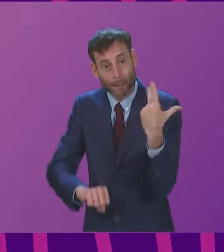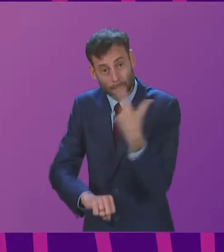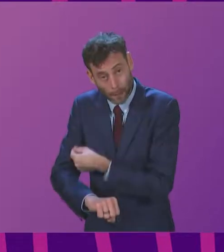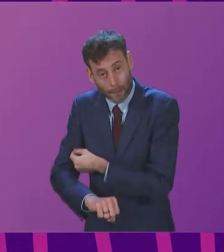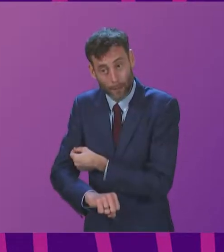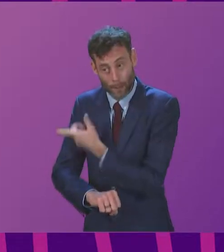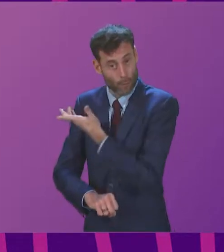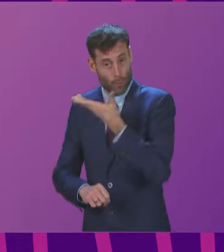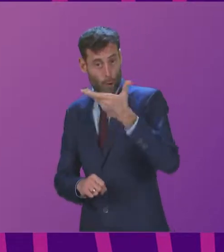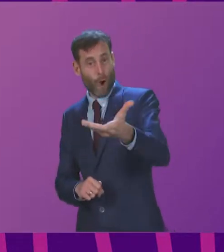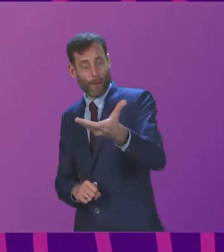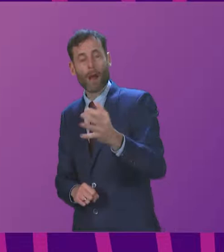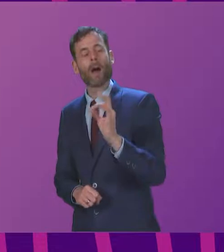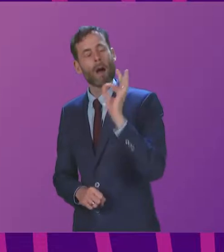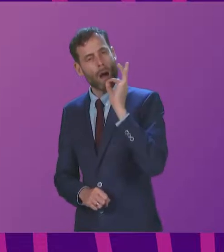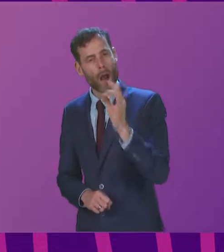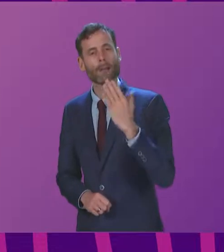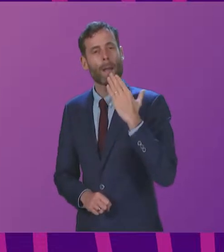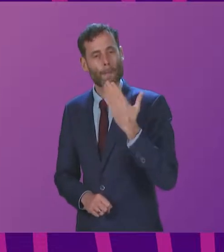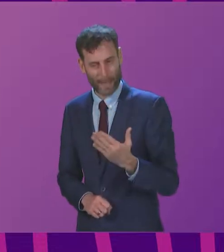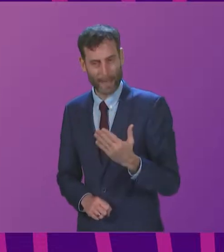eligible for, please make arrangements to get it now.